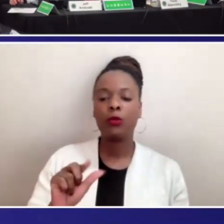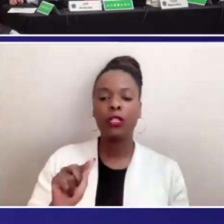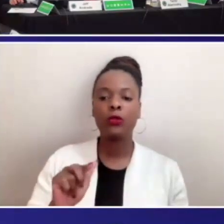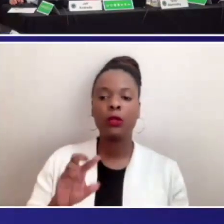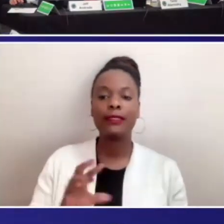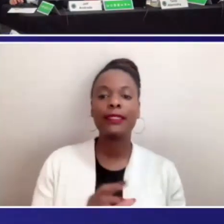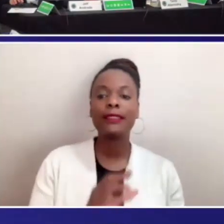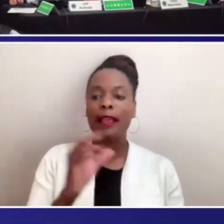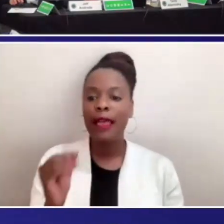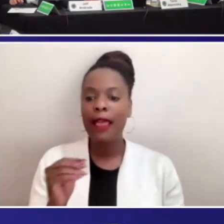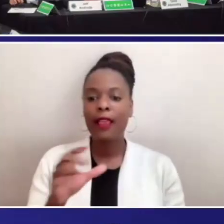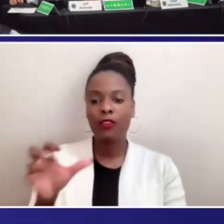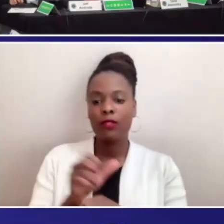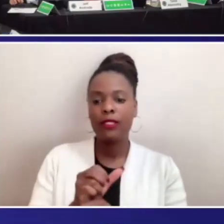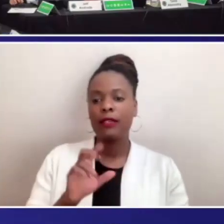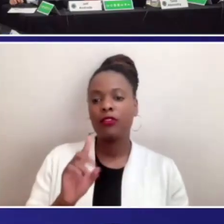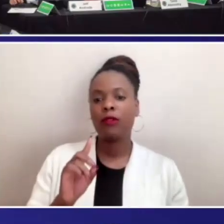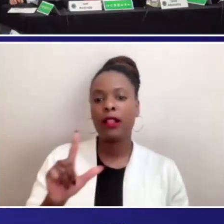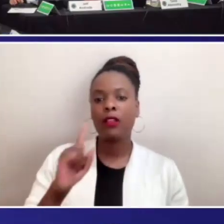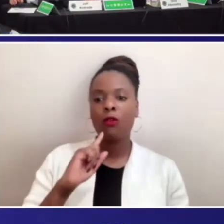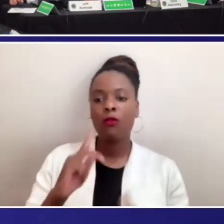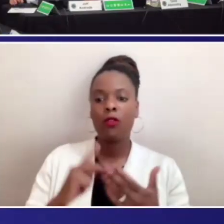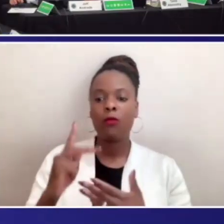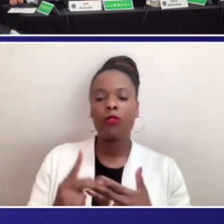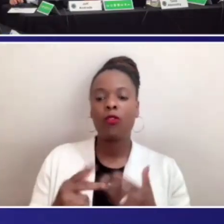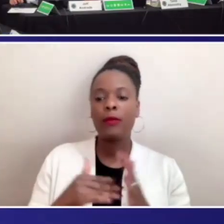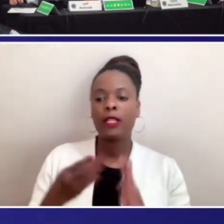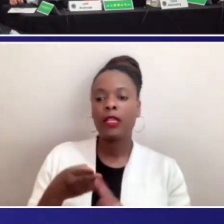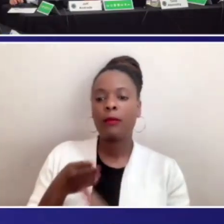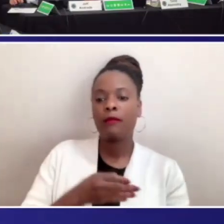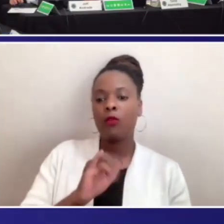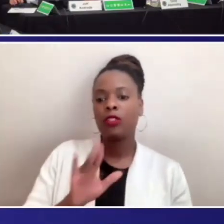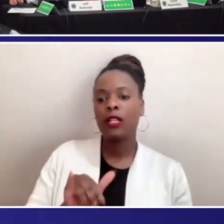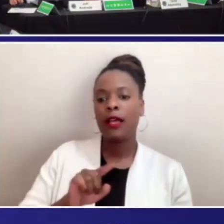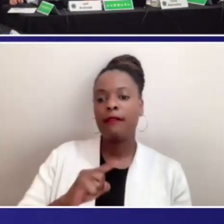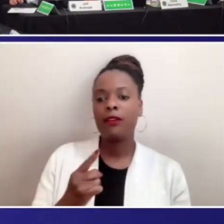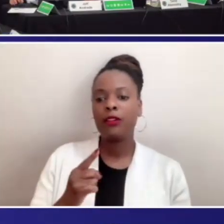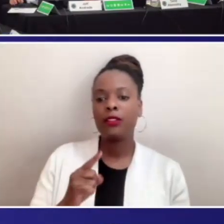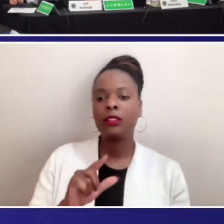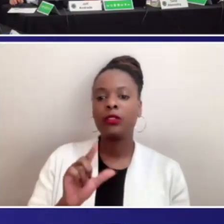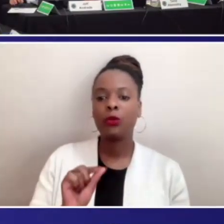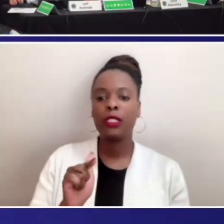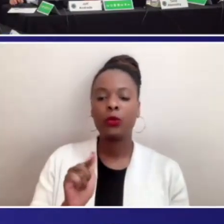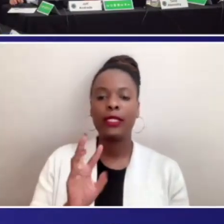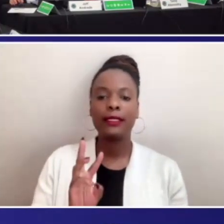2026. Paragraph (3), if the student withdraws in accordance with 668.22,